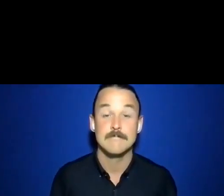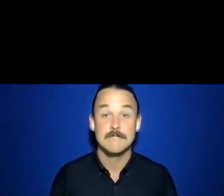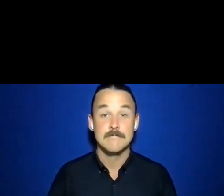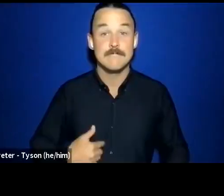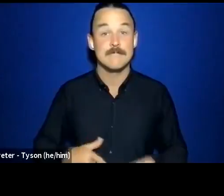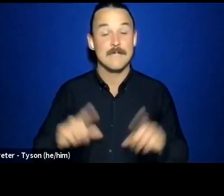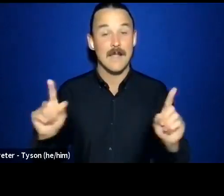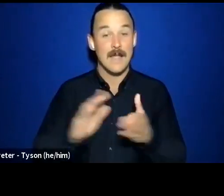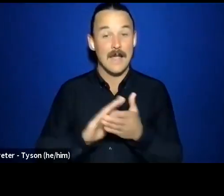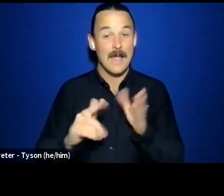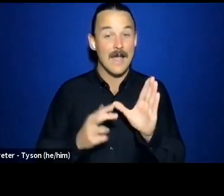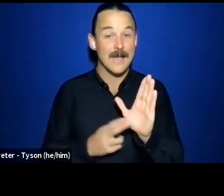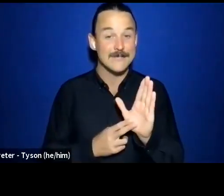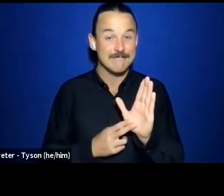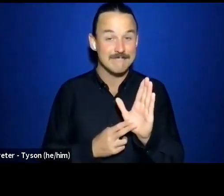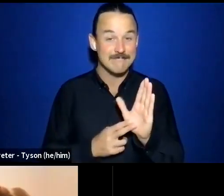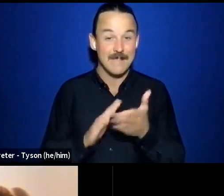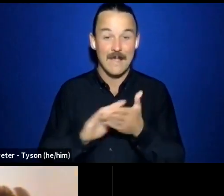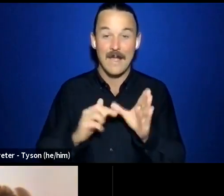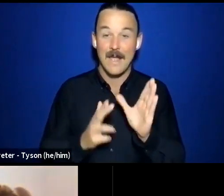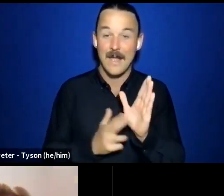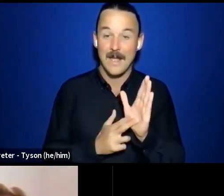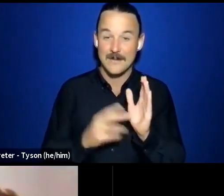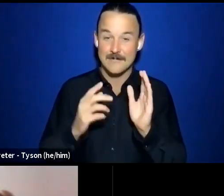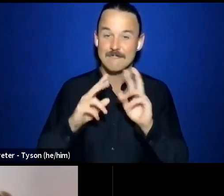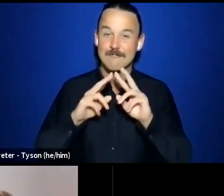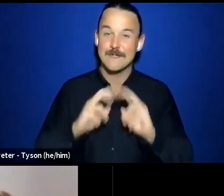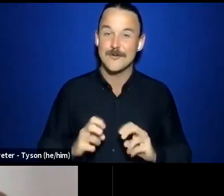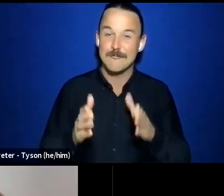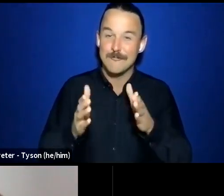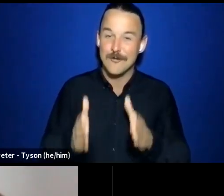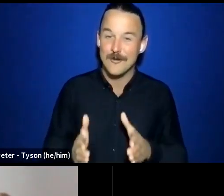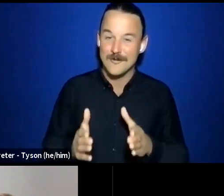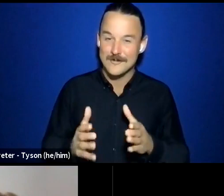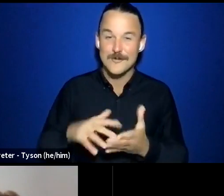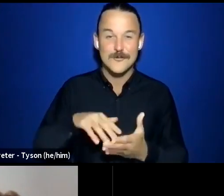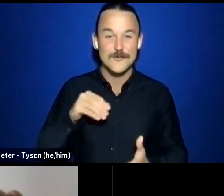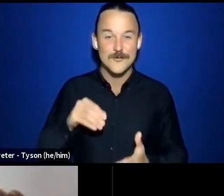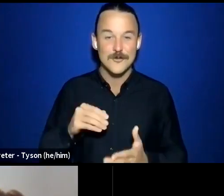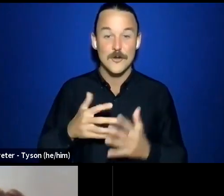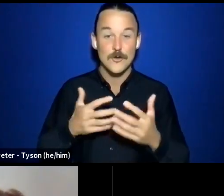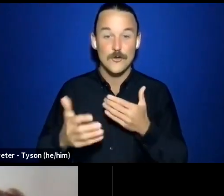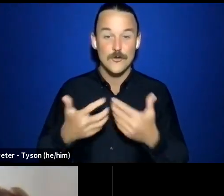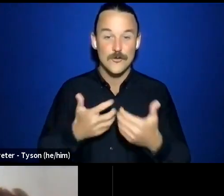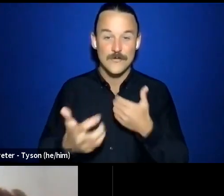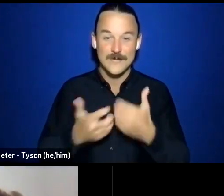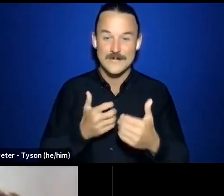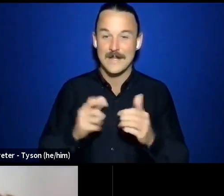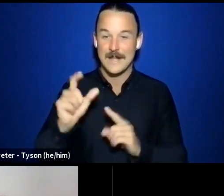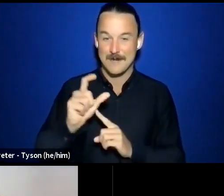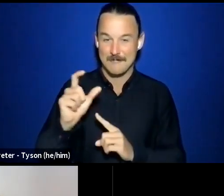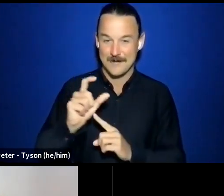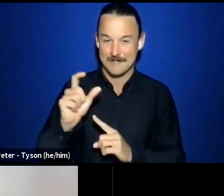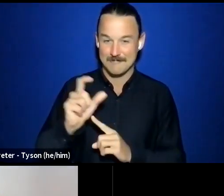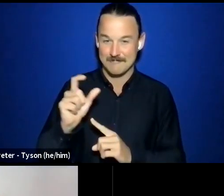And finally for this section here And finally for this section and Wellesley hand is a pinnacle Scott Wellesley hand is a clinical scholar, and education. student student at the university of camera, driven by they're